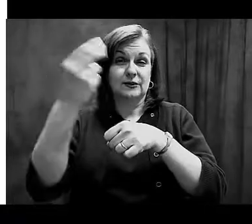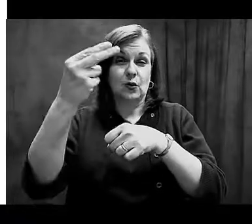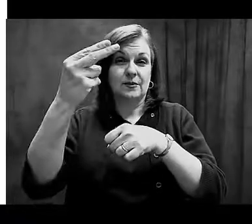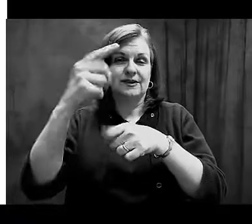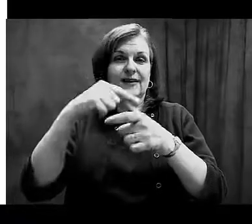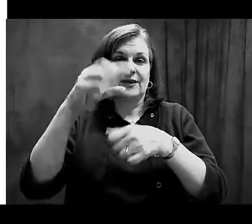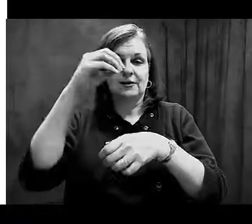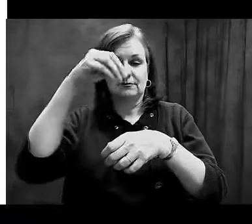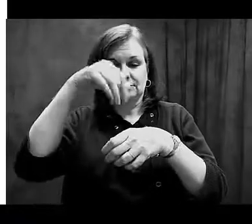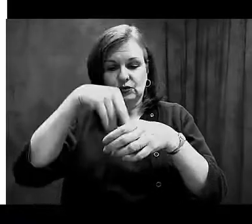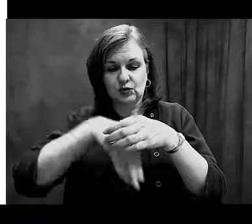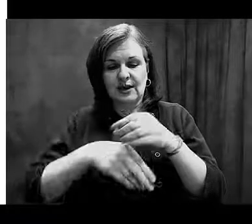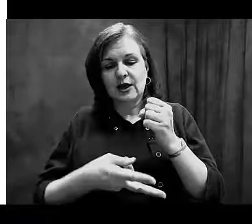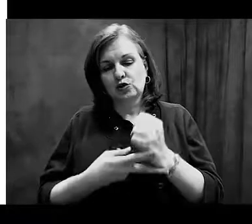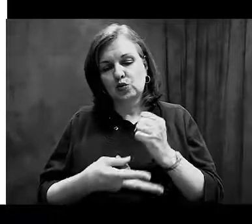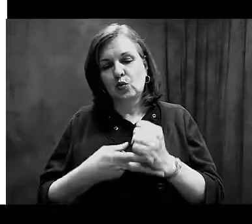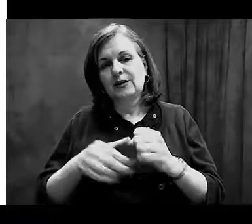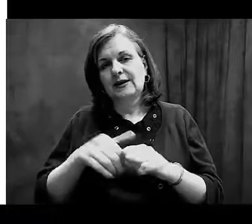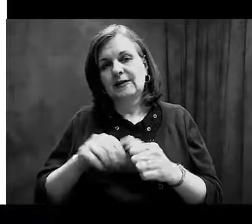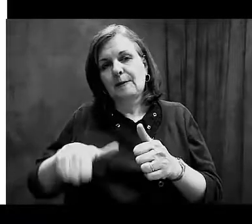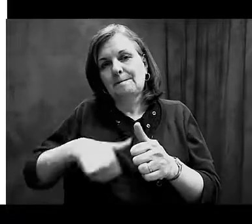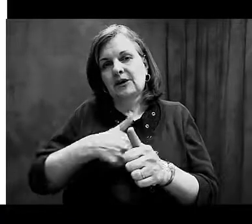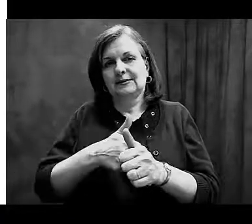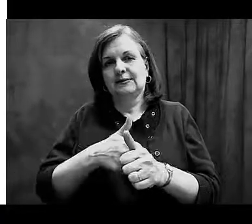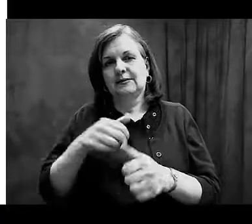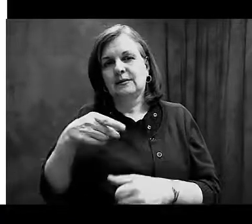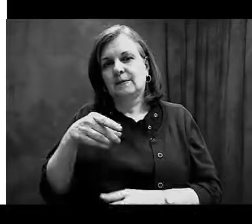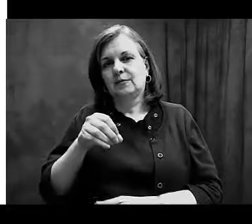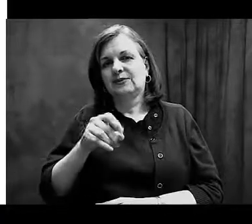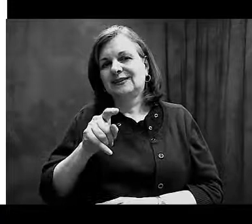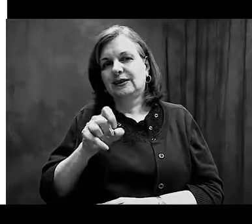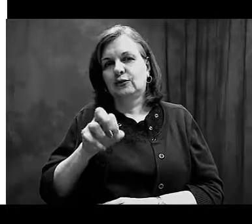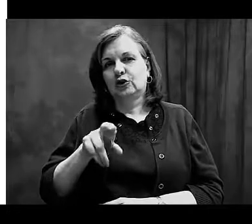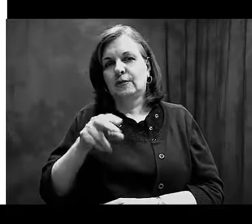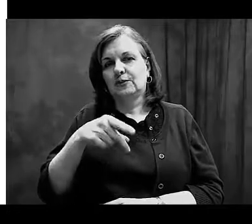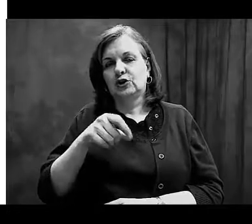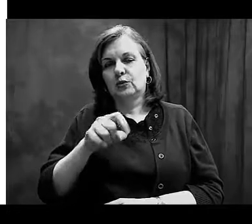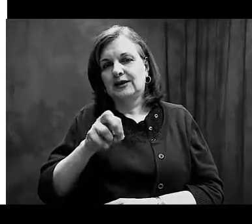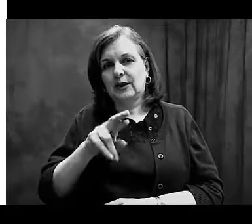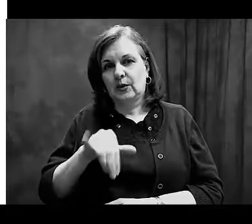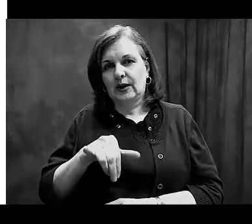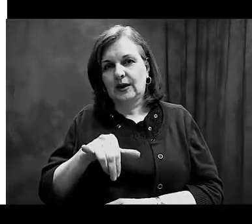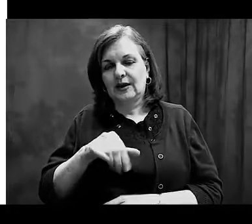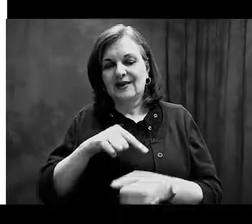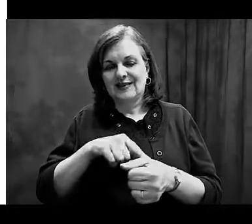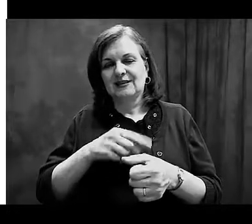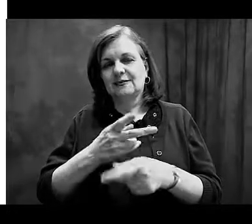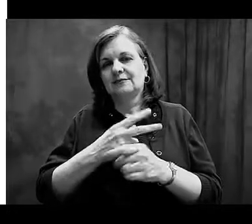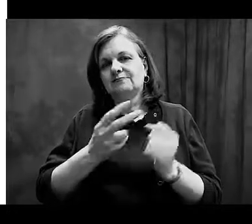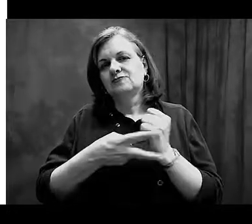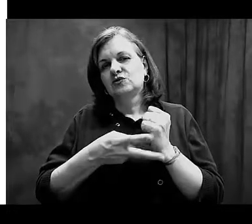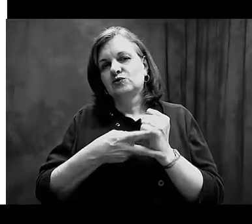and stored in the posterior pituitary so it really is just the housing point until the hormones